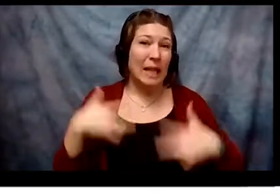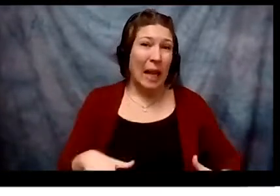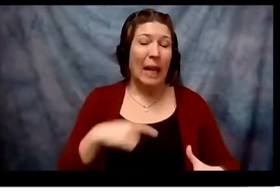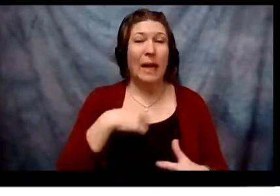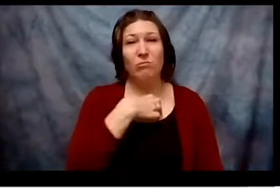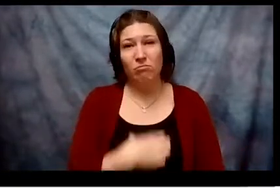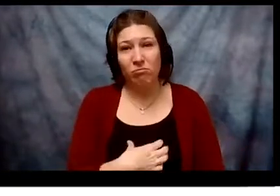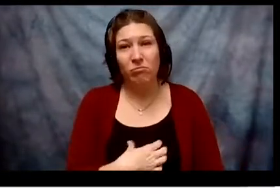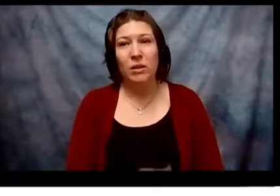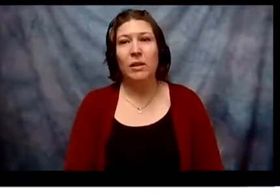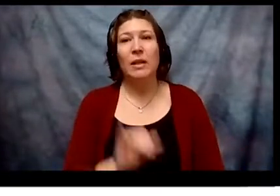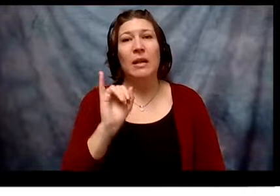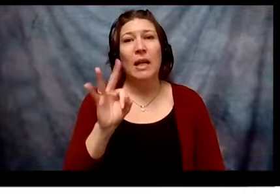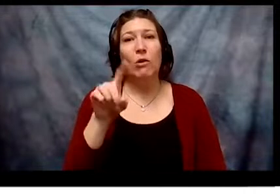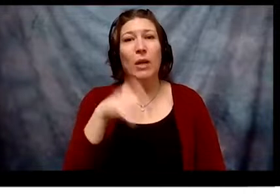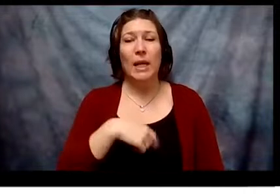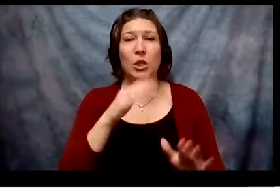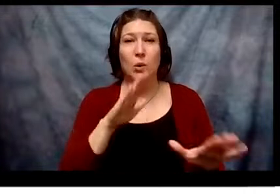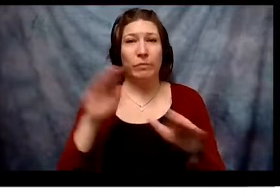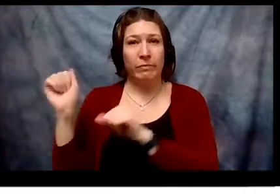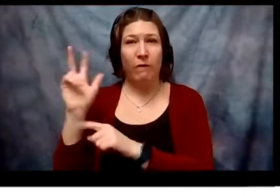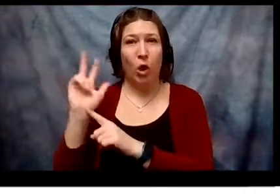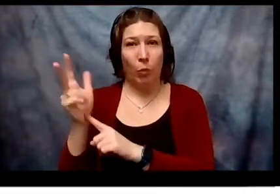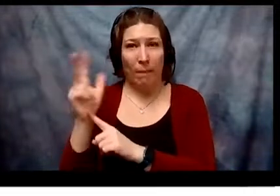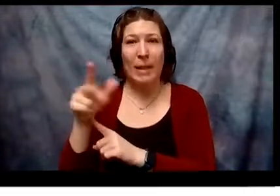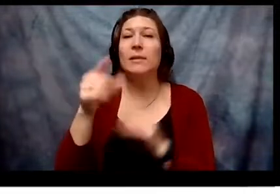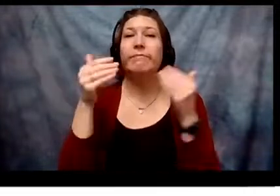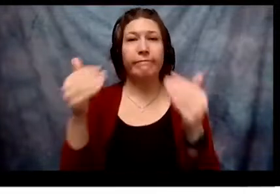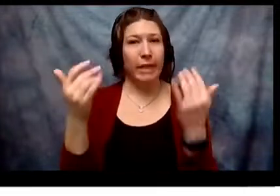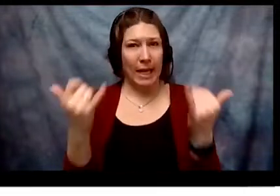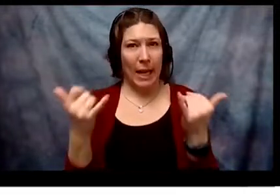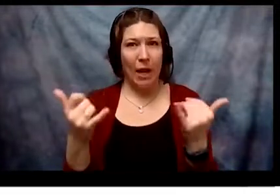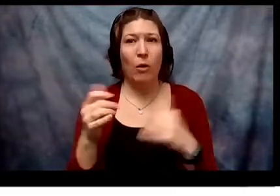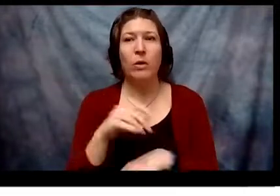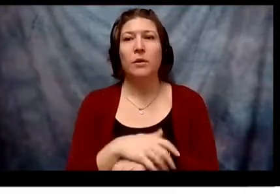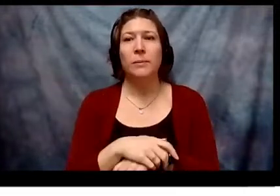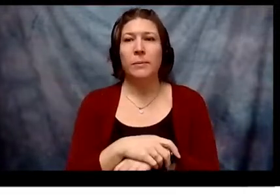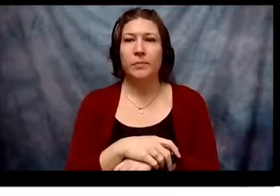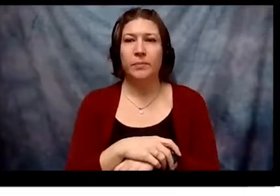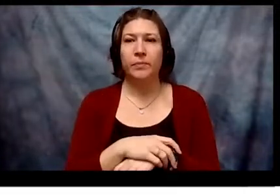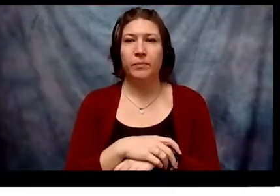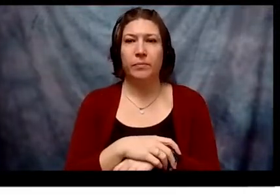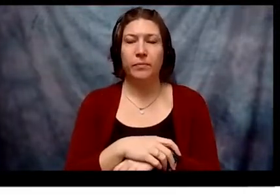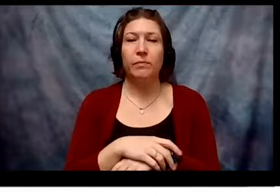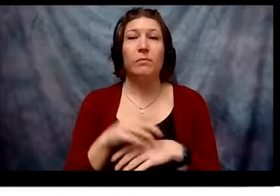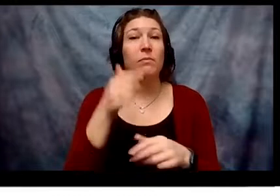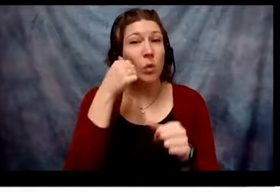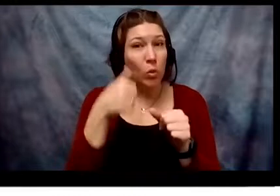If you need to step away for three minutes, you can do so. Now, remember, there were hundreds